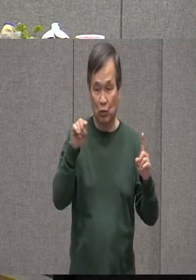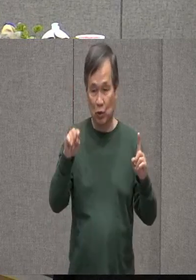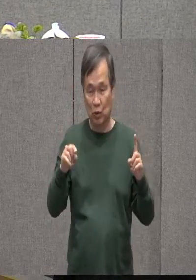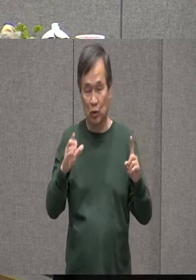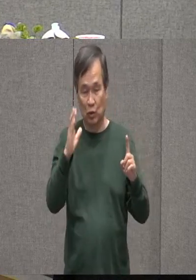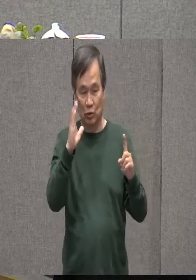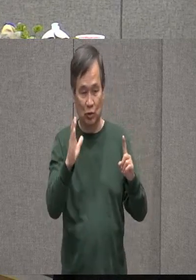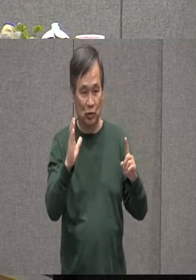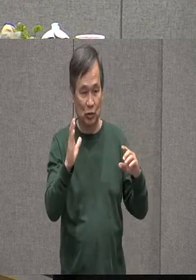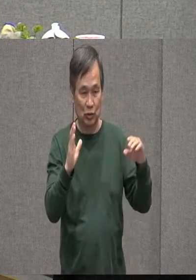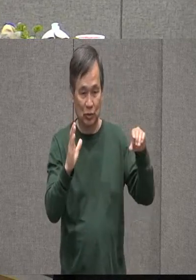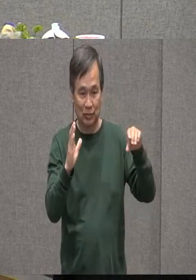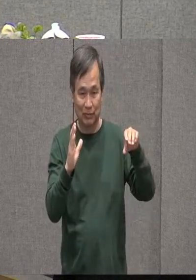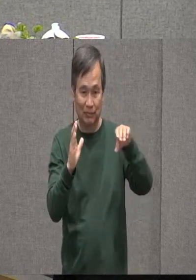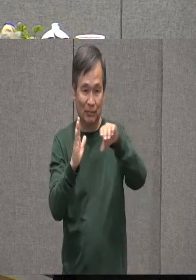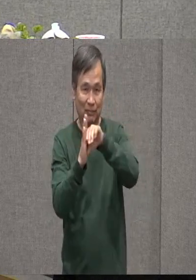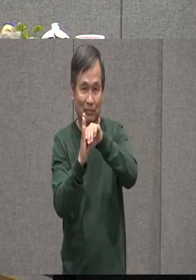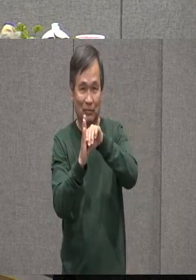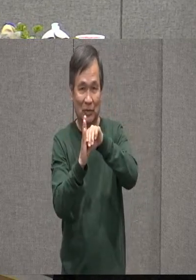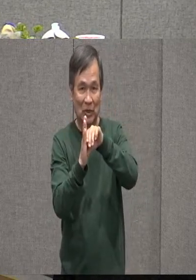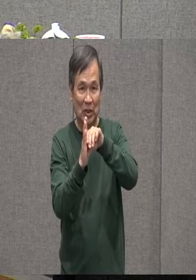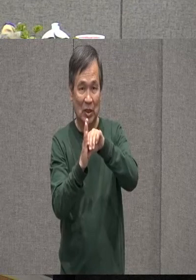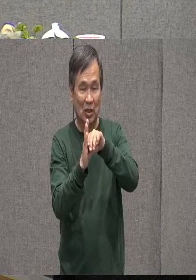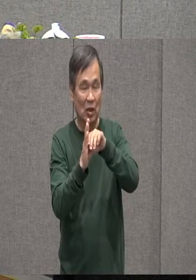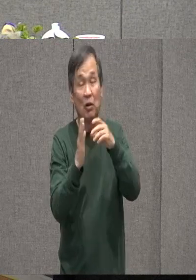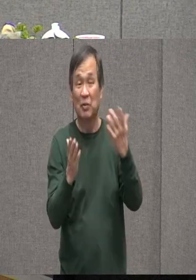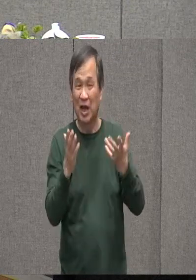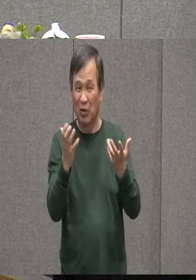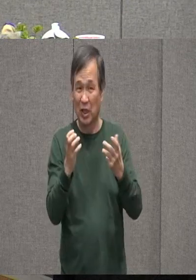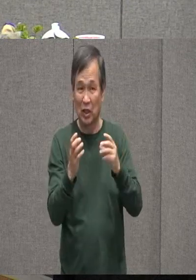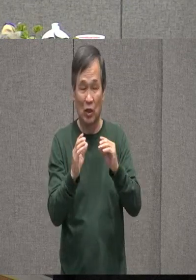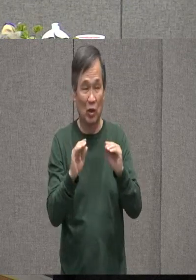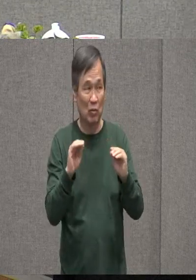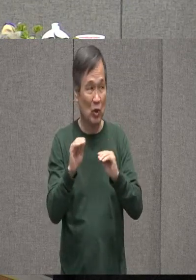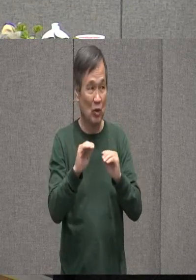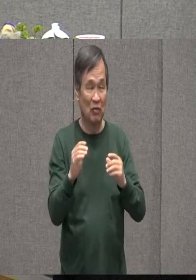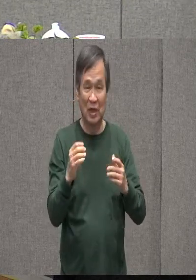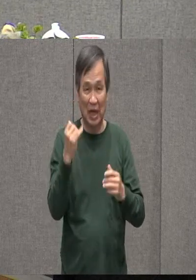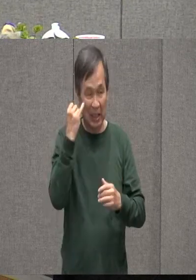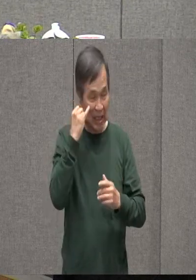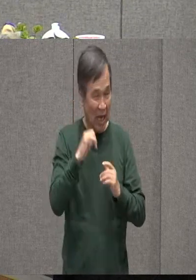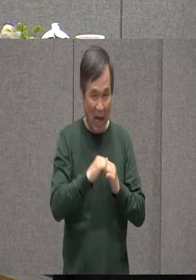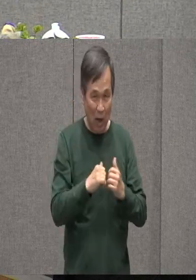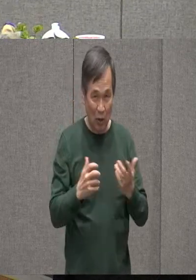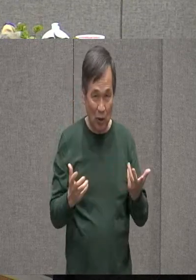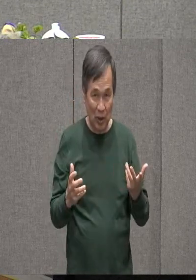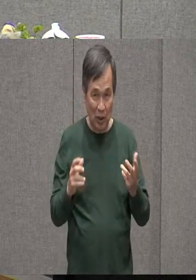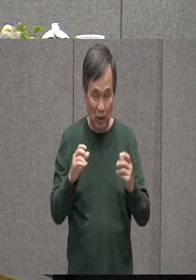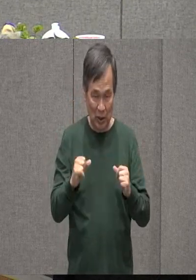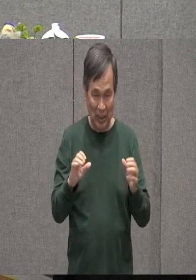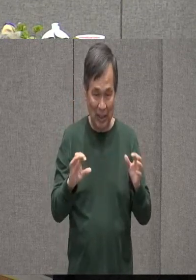but I wanted it to be able to maybe move around still, do you have any ideas of what I might be able to use?